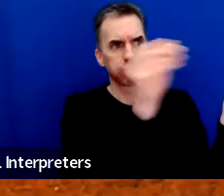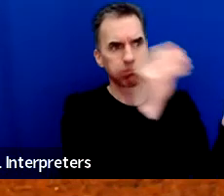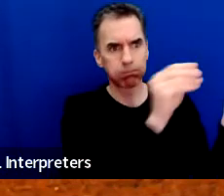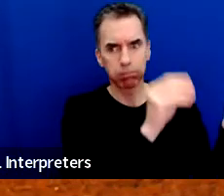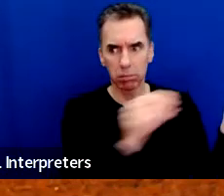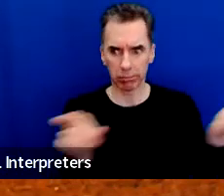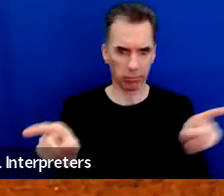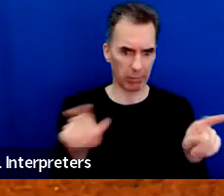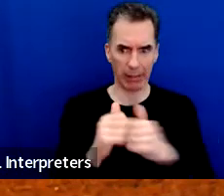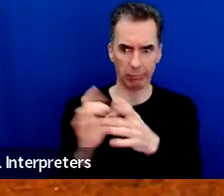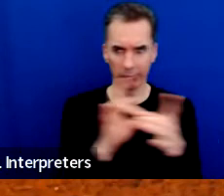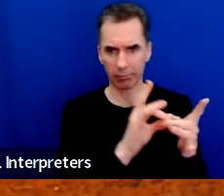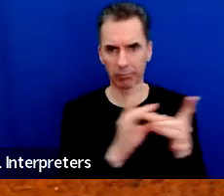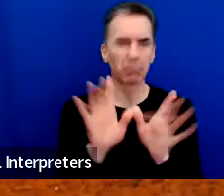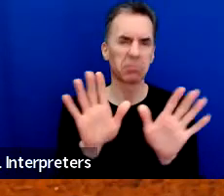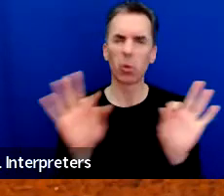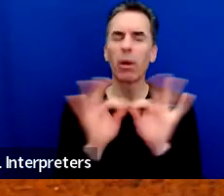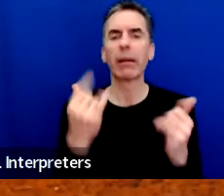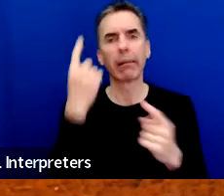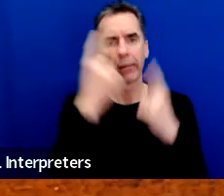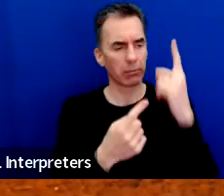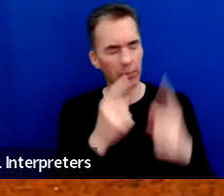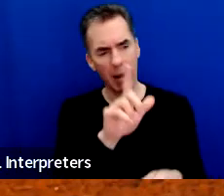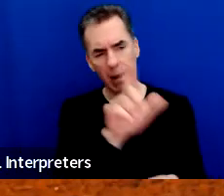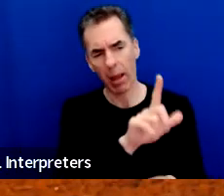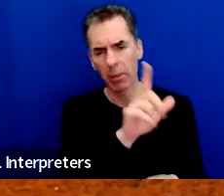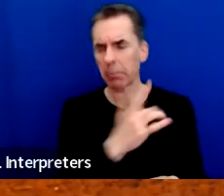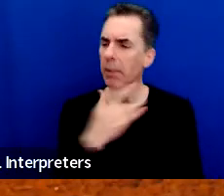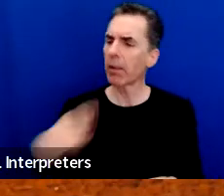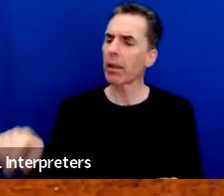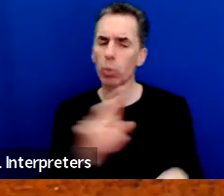how library resources are being used and also how might the campus